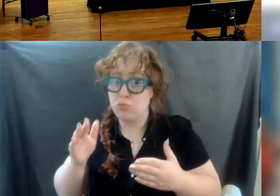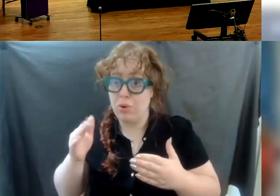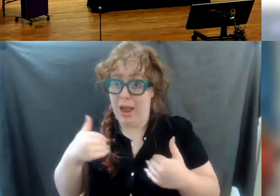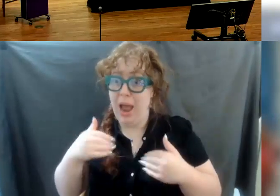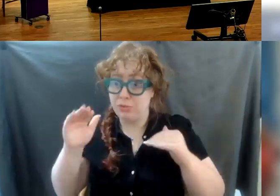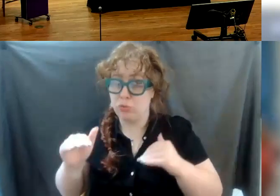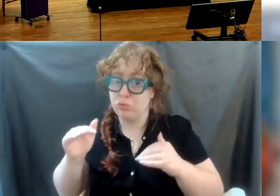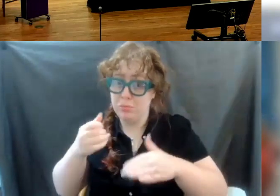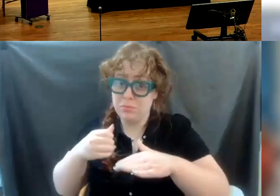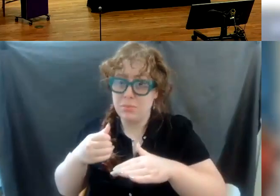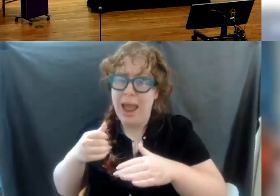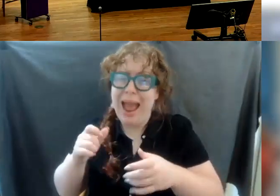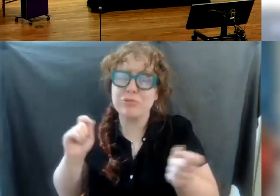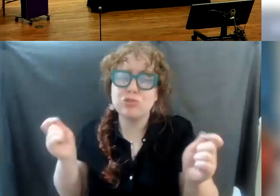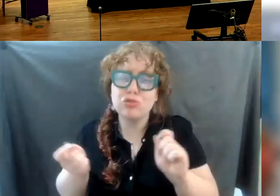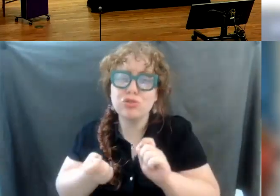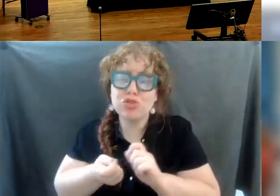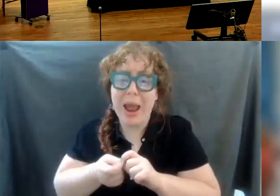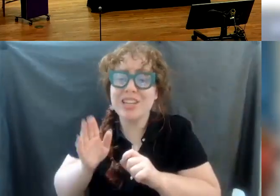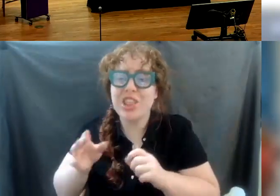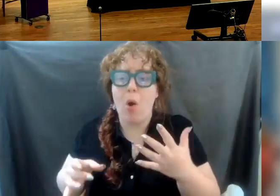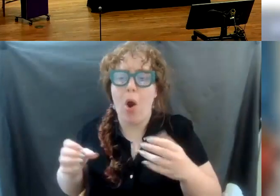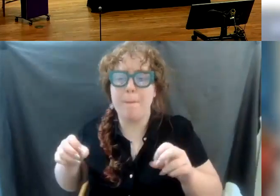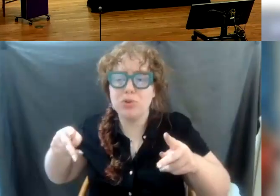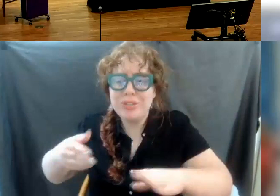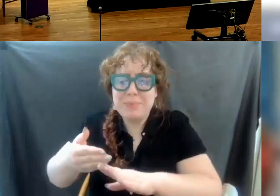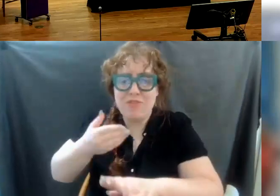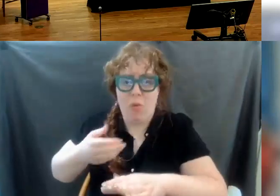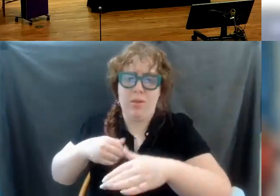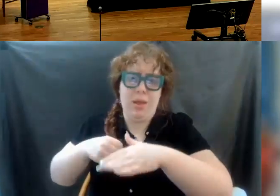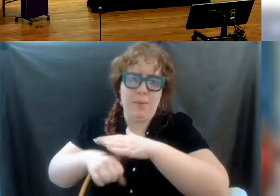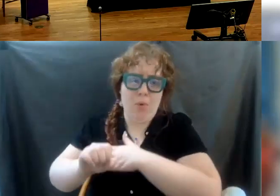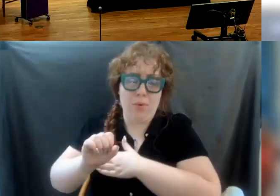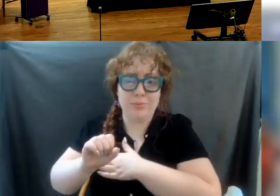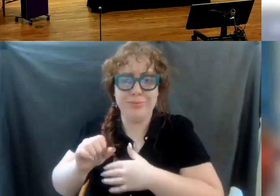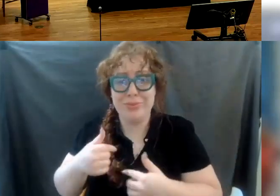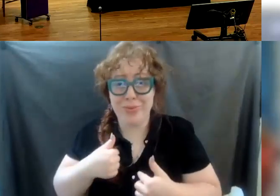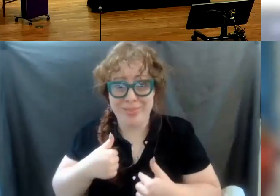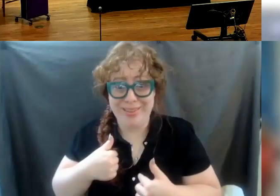because they can clearly see that a system set me up. So before I was born, a young person could say, Someone set me up to be here,